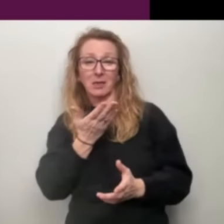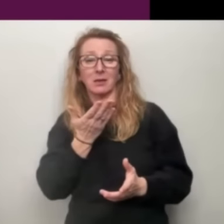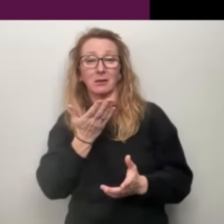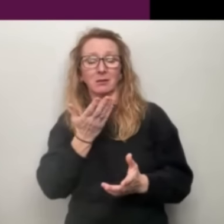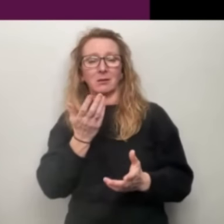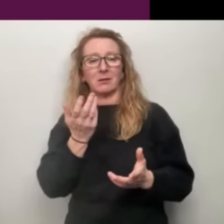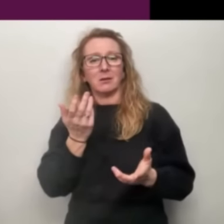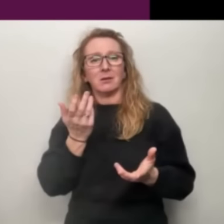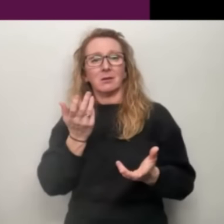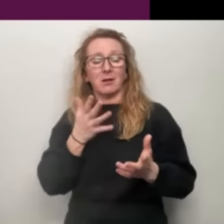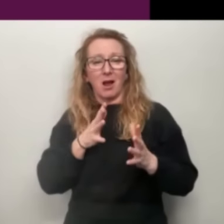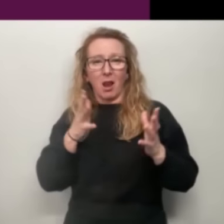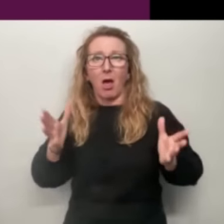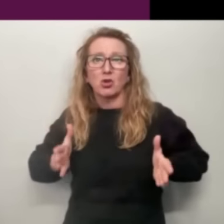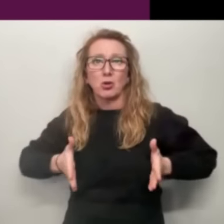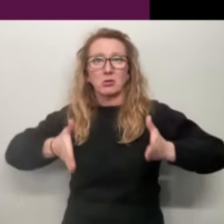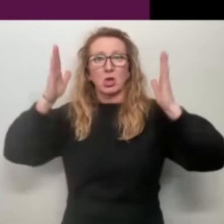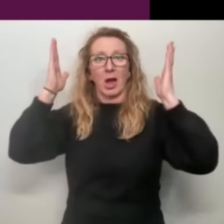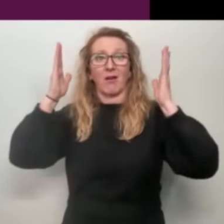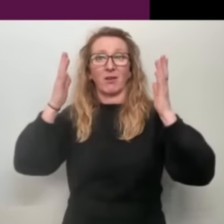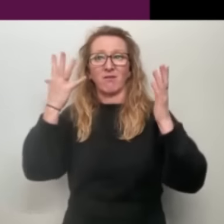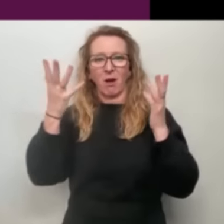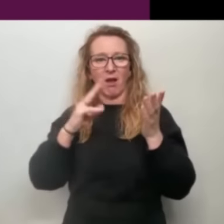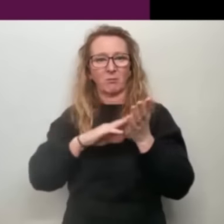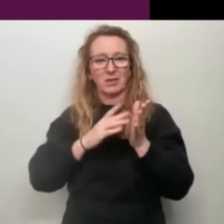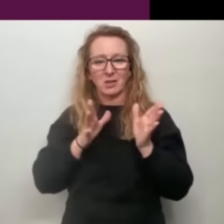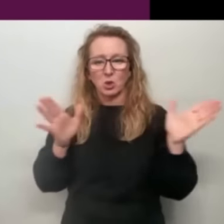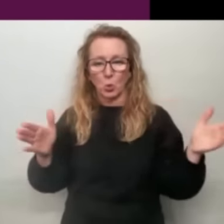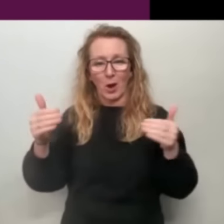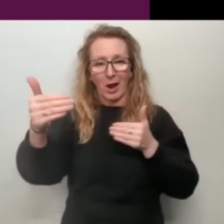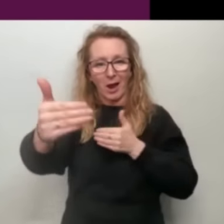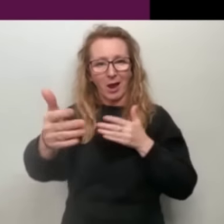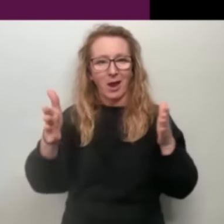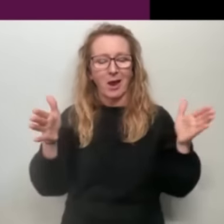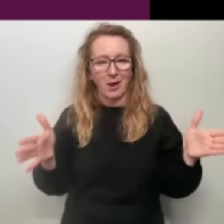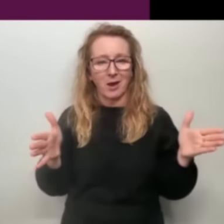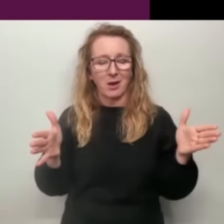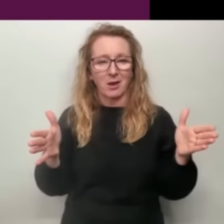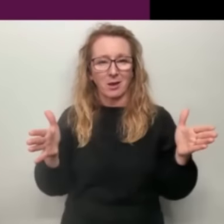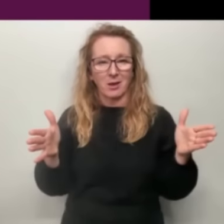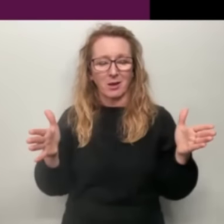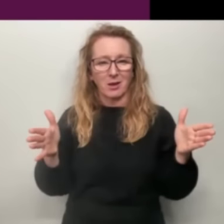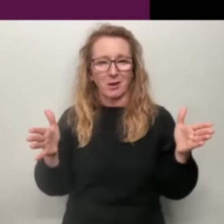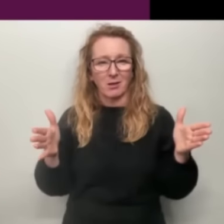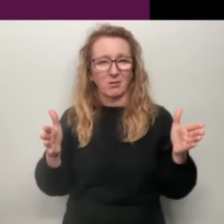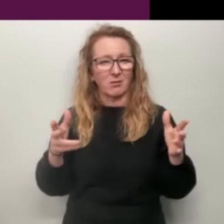large upright shafts, perhaps five meters square in the overall building of them several meters tall